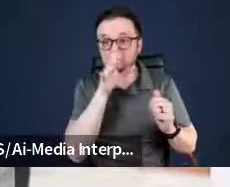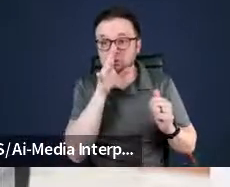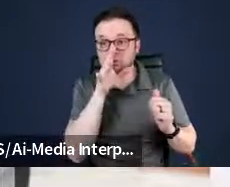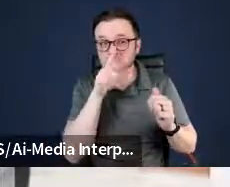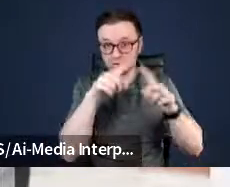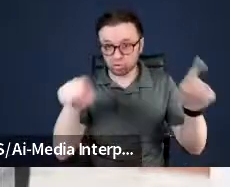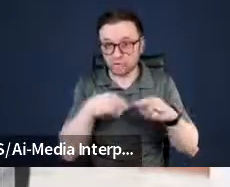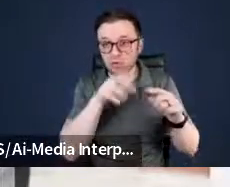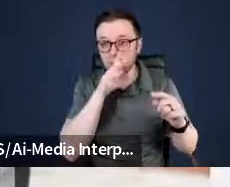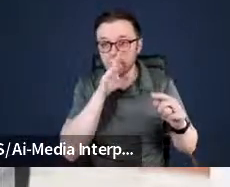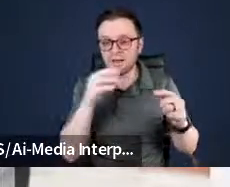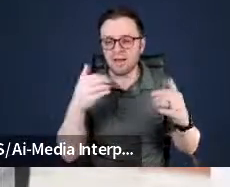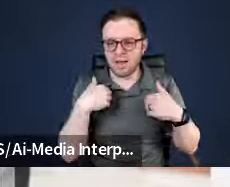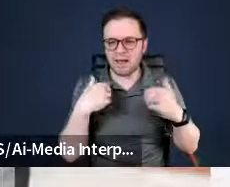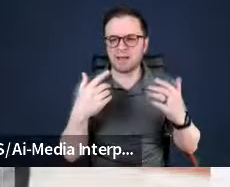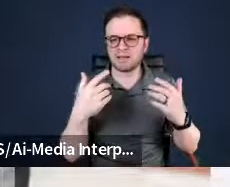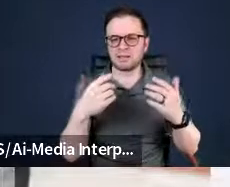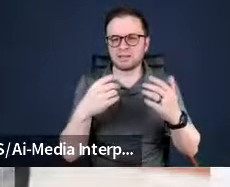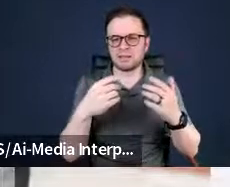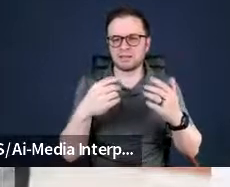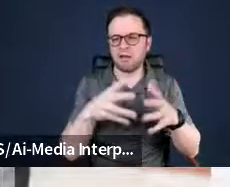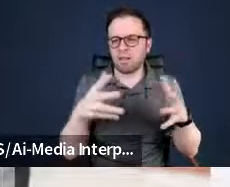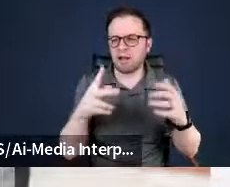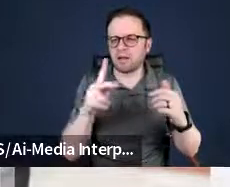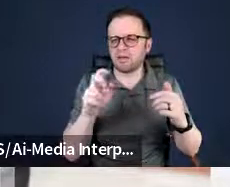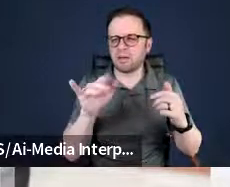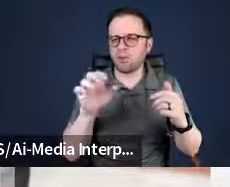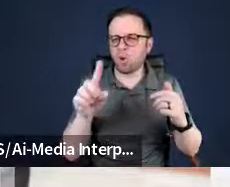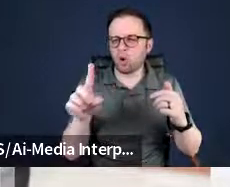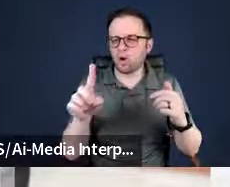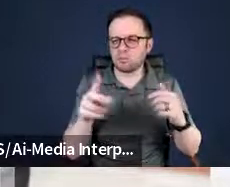JAWS as with most other screen readers has a library